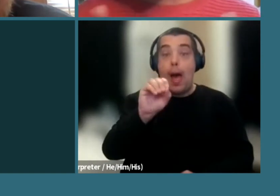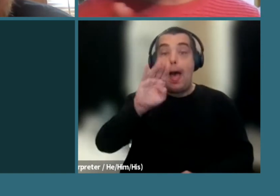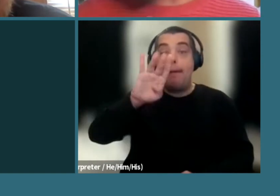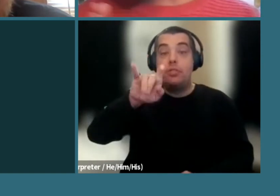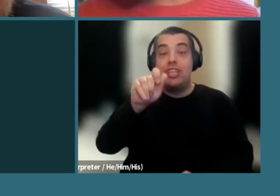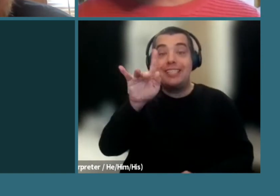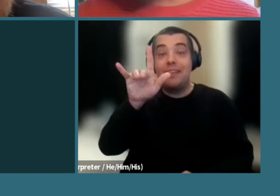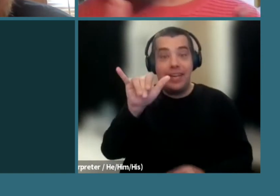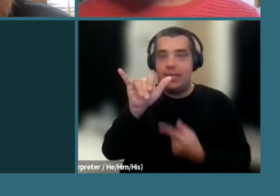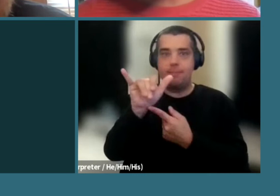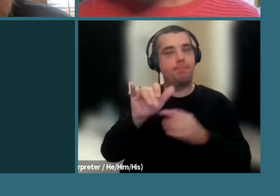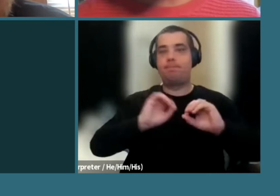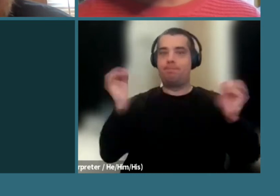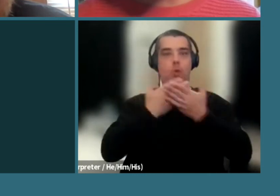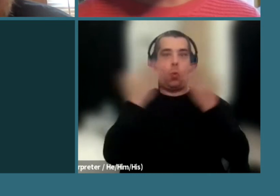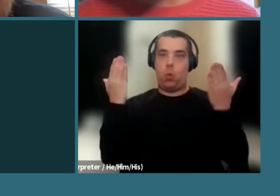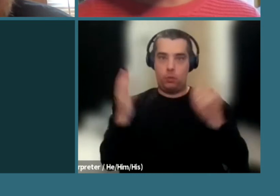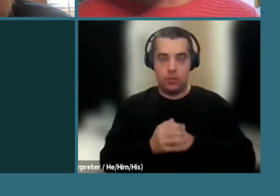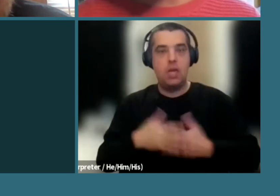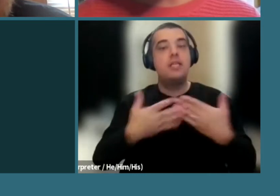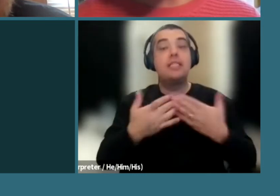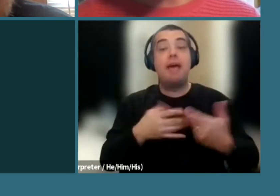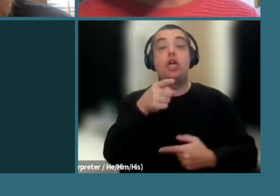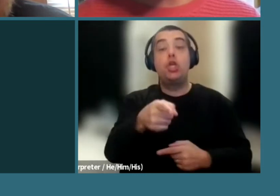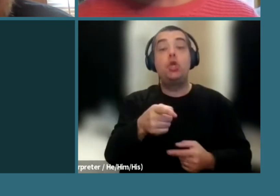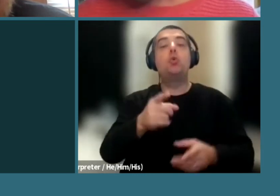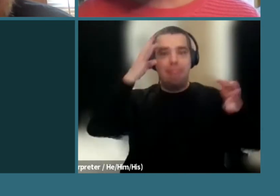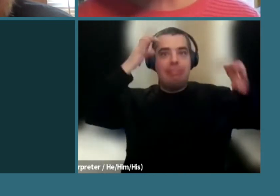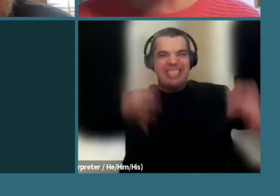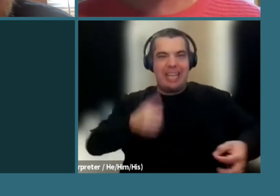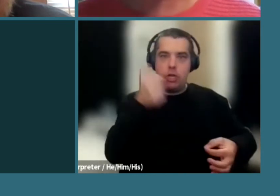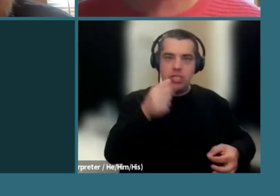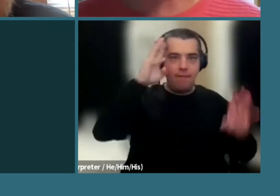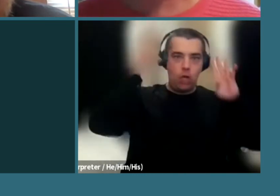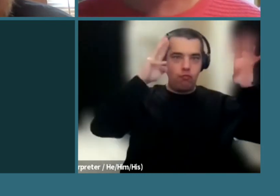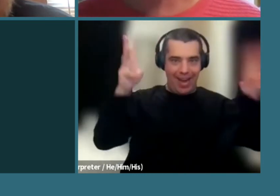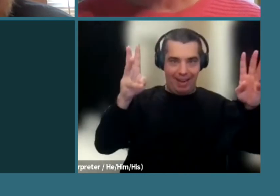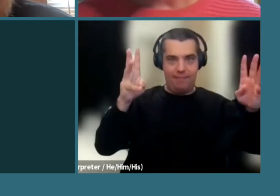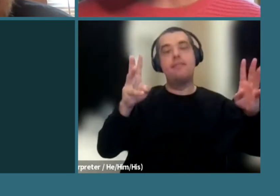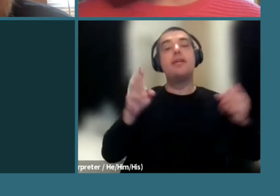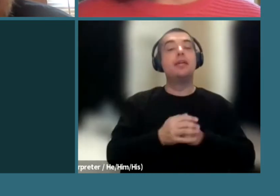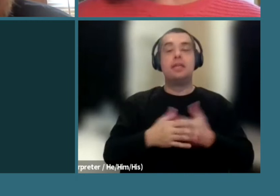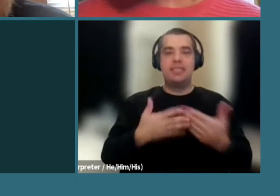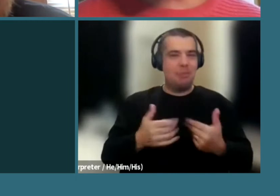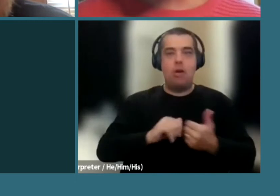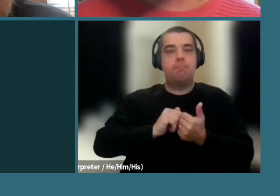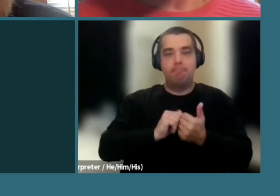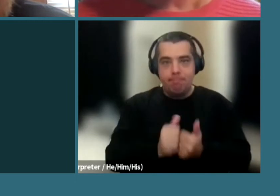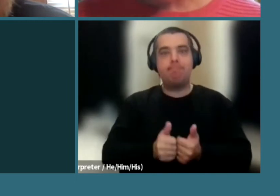Like no matter what, you are making a creative decision when you describe something, no matter how objective you try to be. And also, I mean,